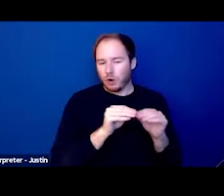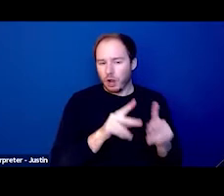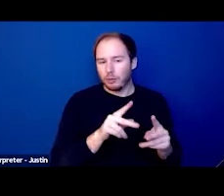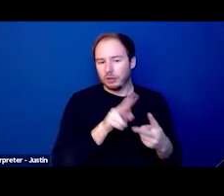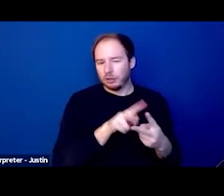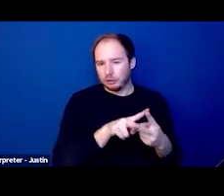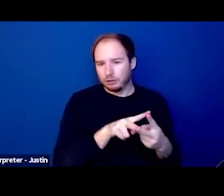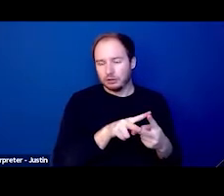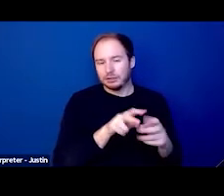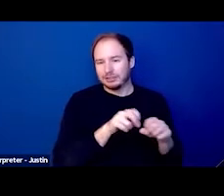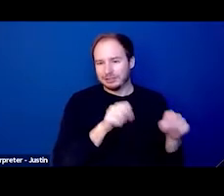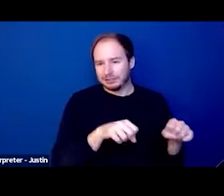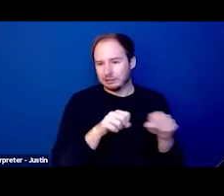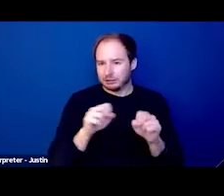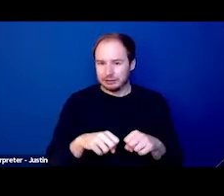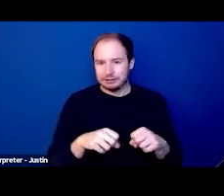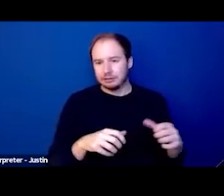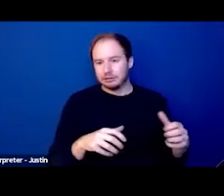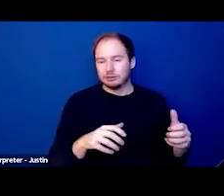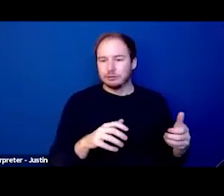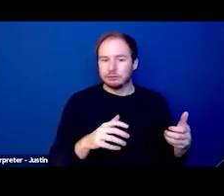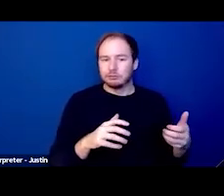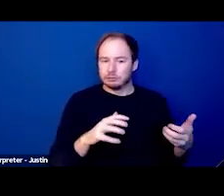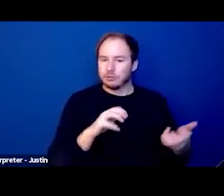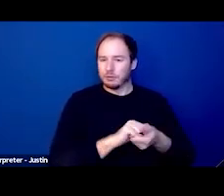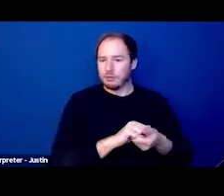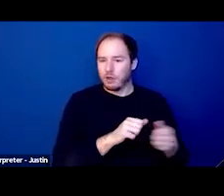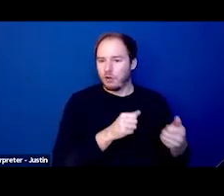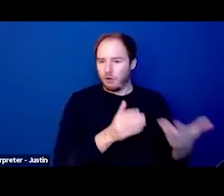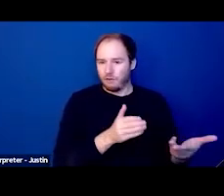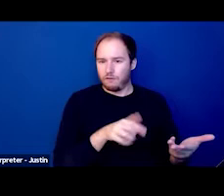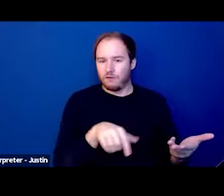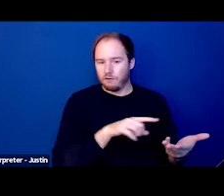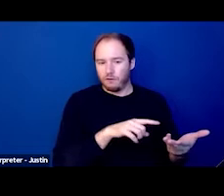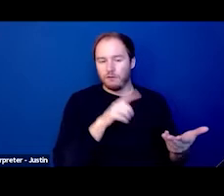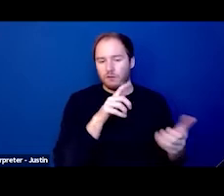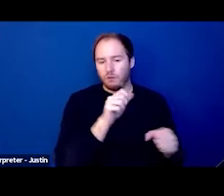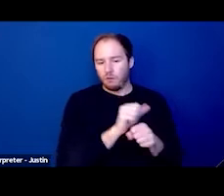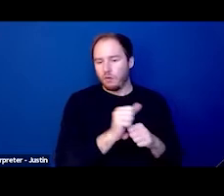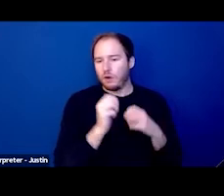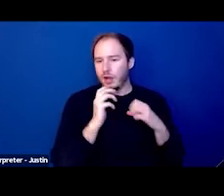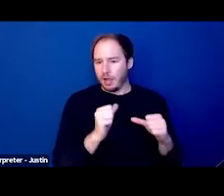or those two systems offer for folks working outside and especially in the healthcare field to connect in